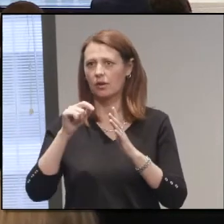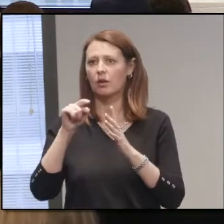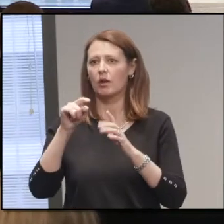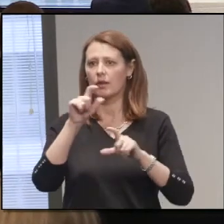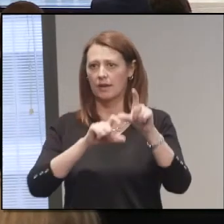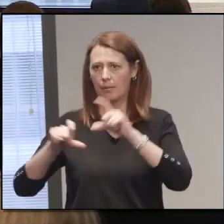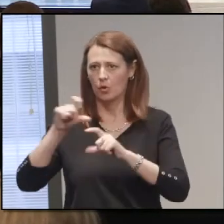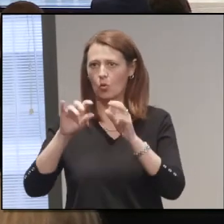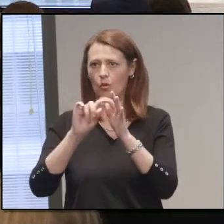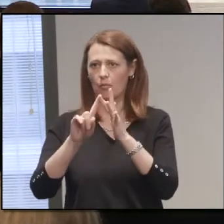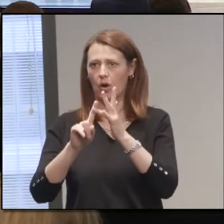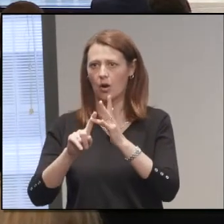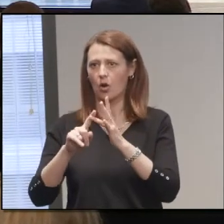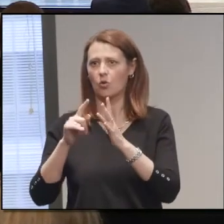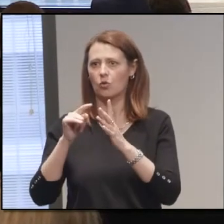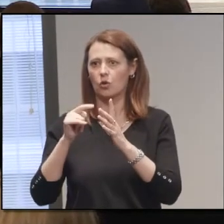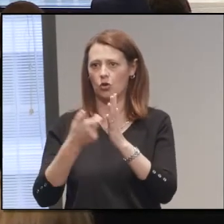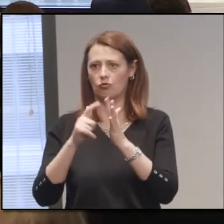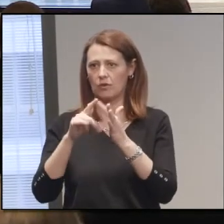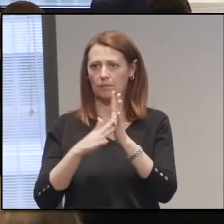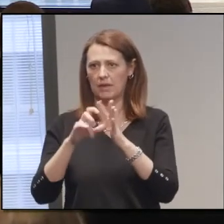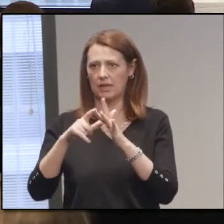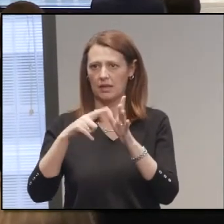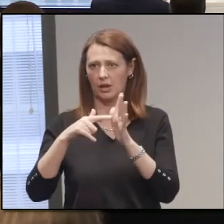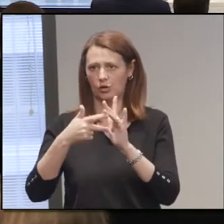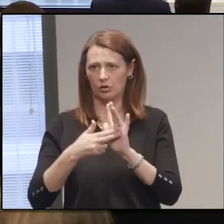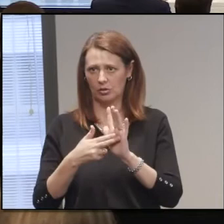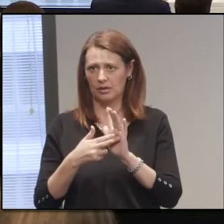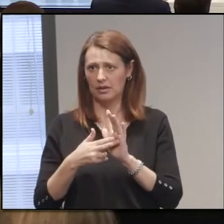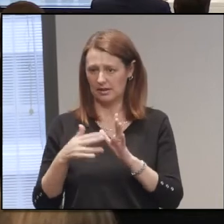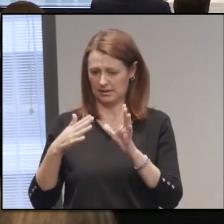or bio-augmented remediation, particularly when the current land use is ongoing